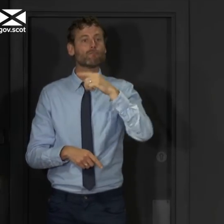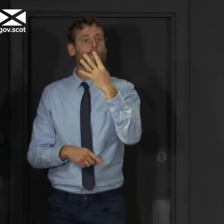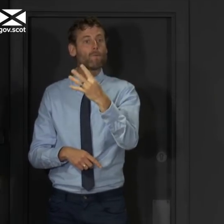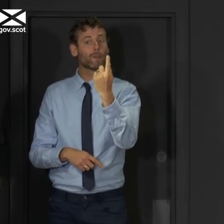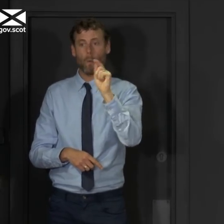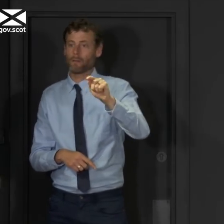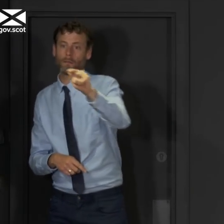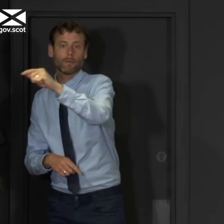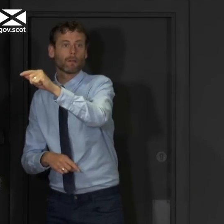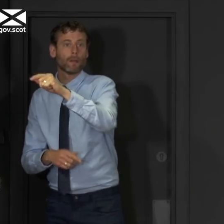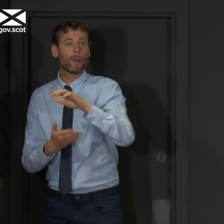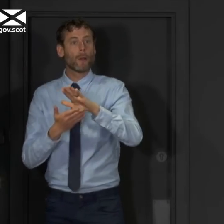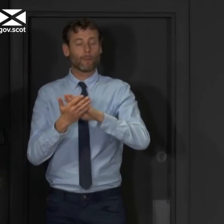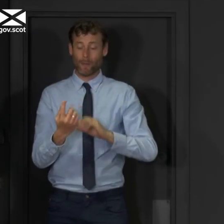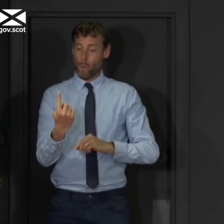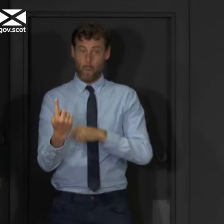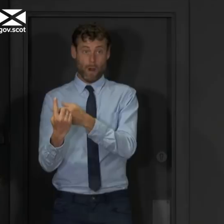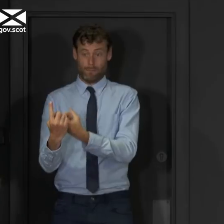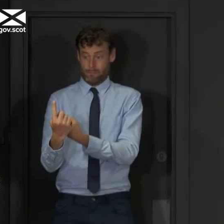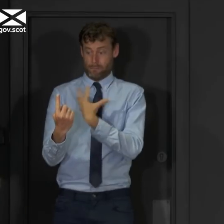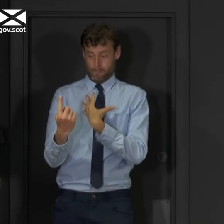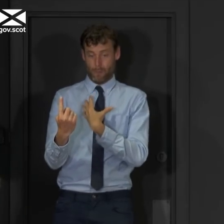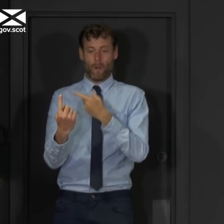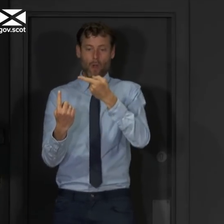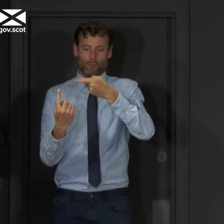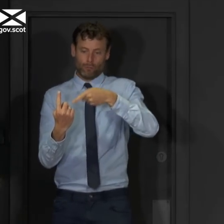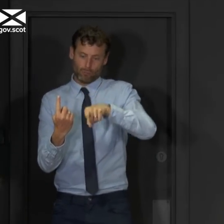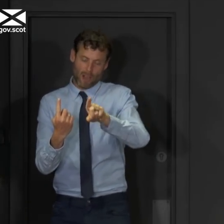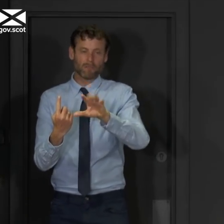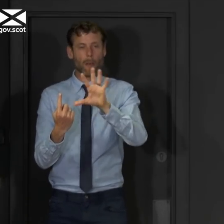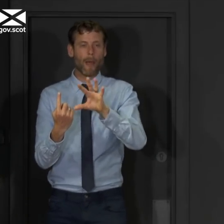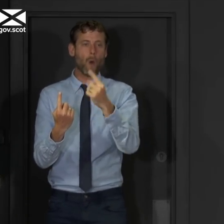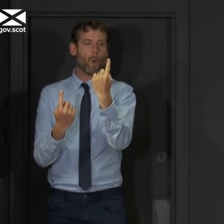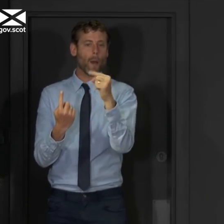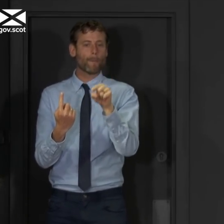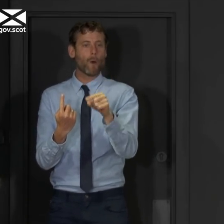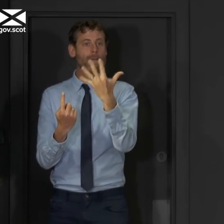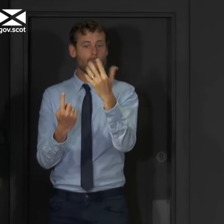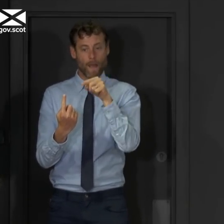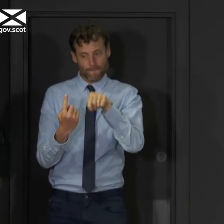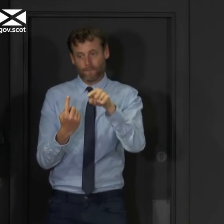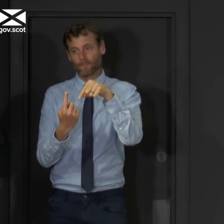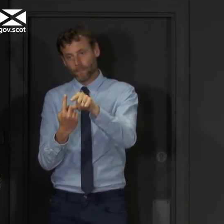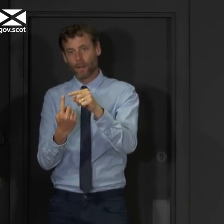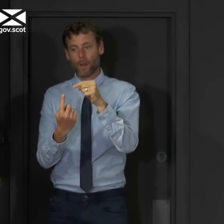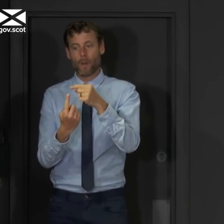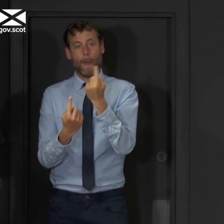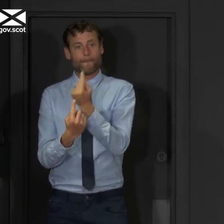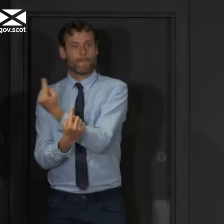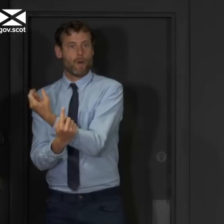half people per case. And of course people's contacts right now will be lower than normal because of the lockdown restrictions that are in place.